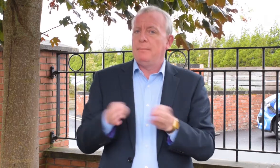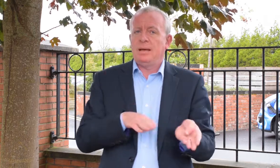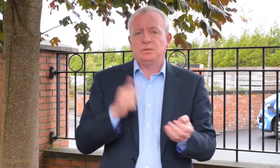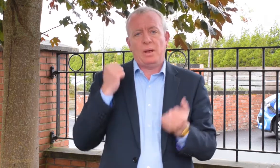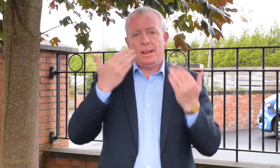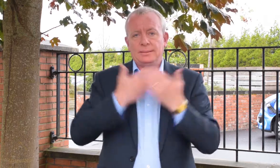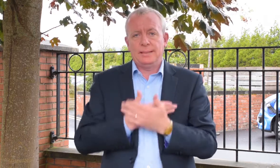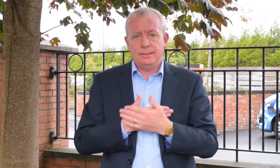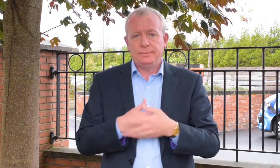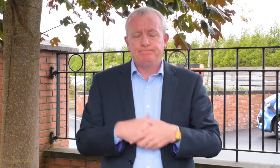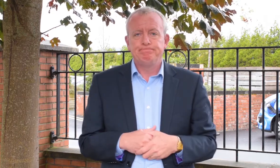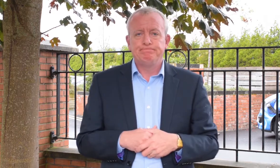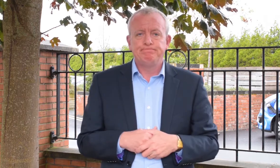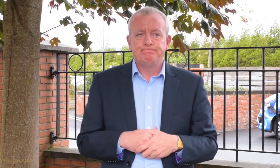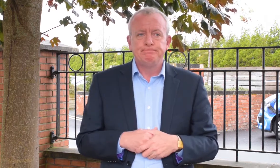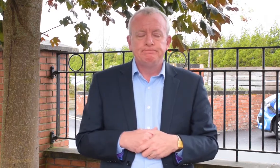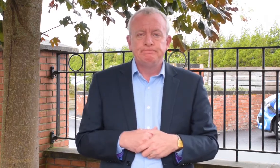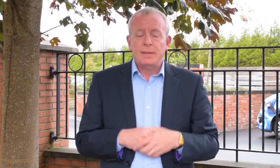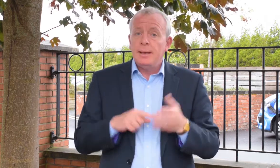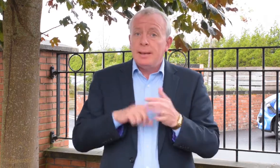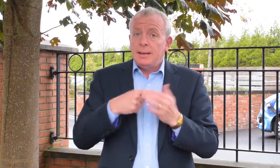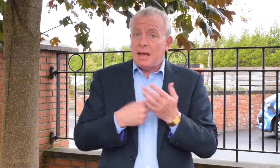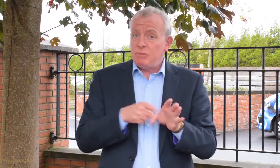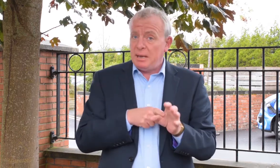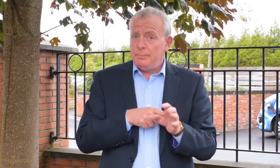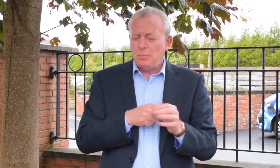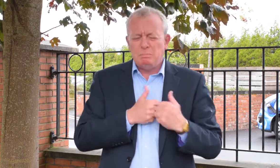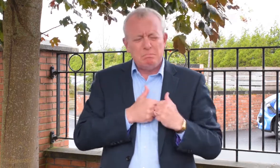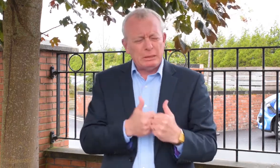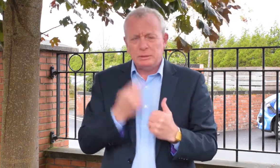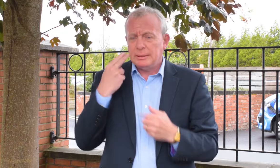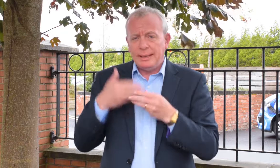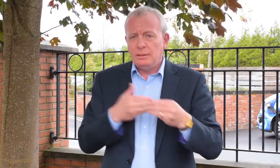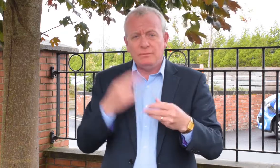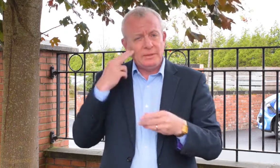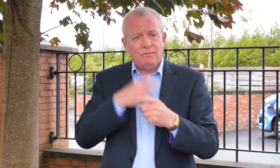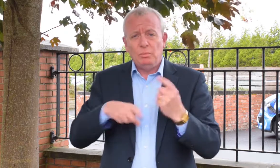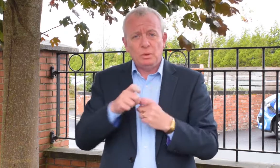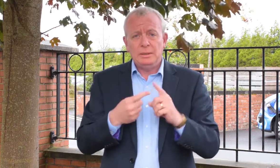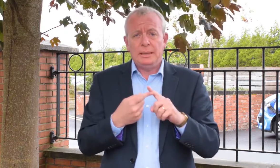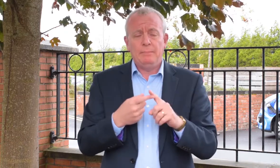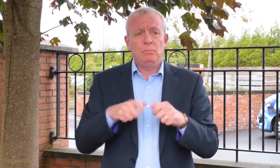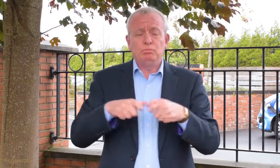Dr. Terry Riley. Terry was a passionate Deaf leader for the Deaf community;